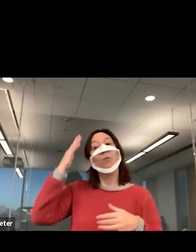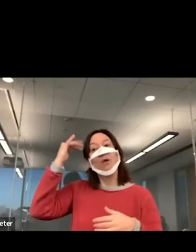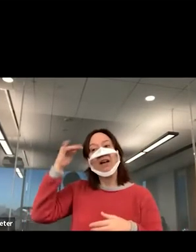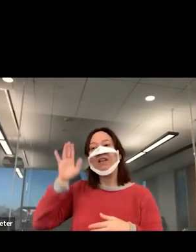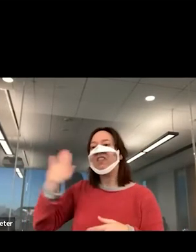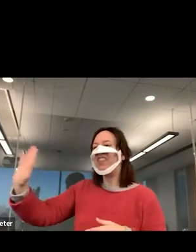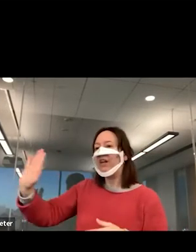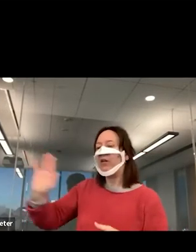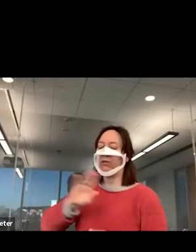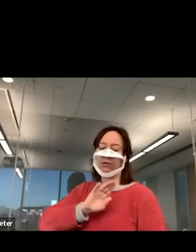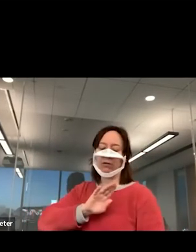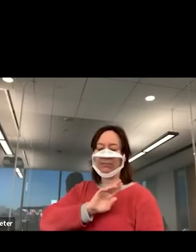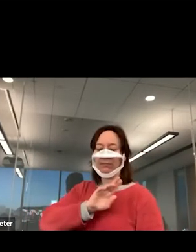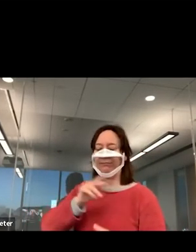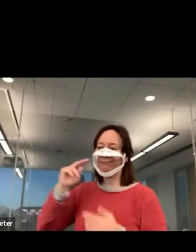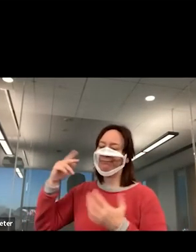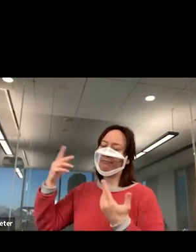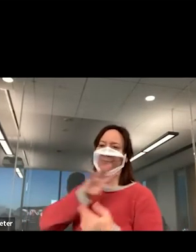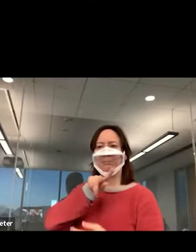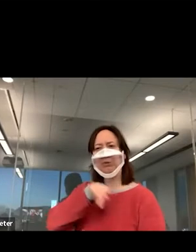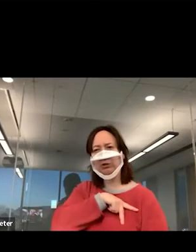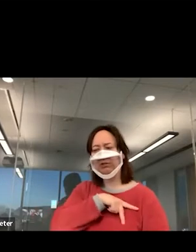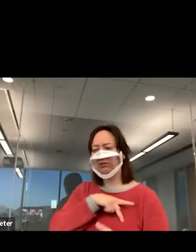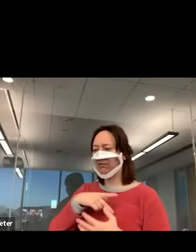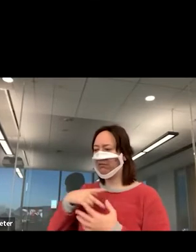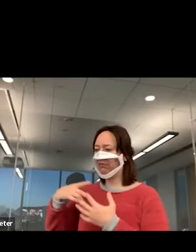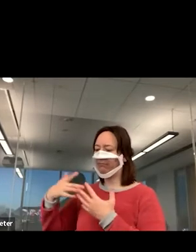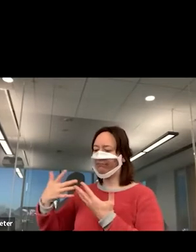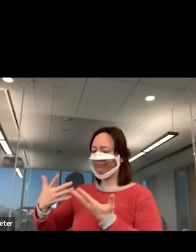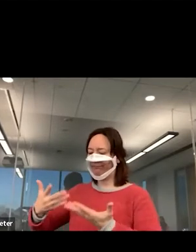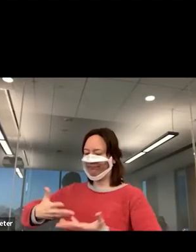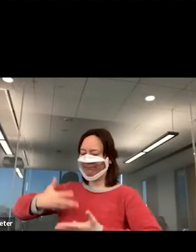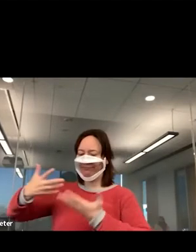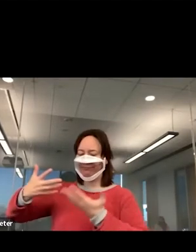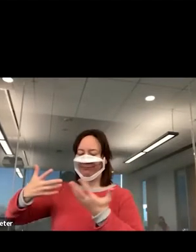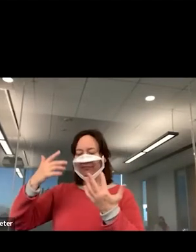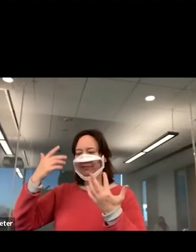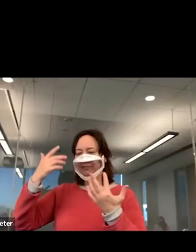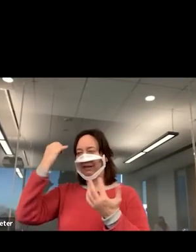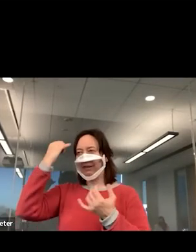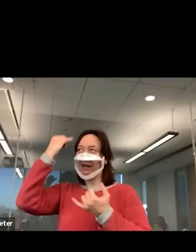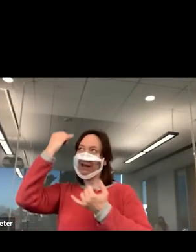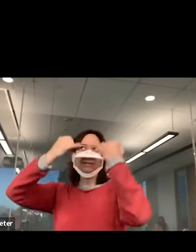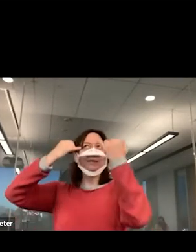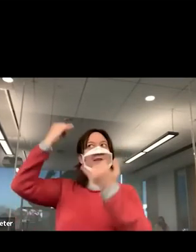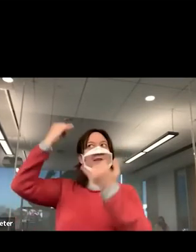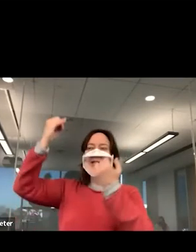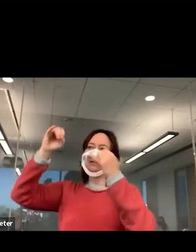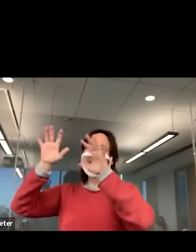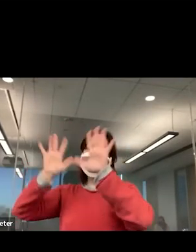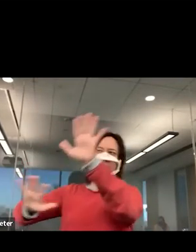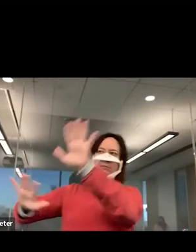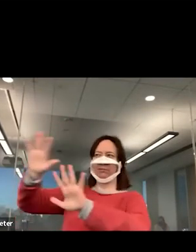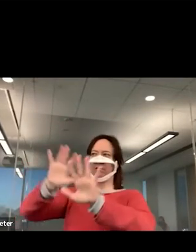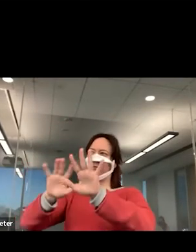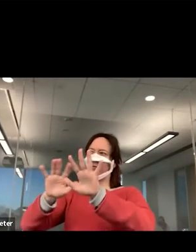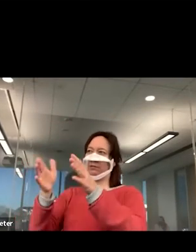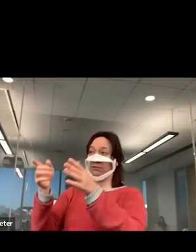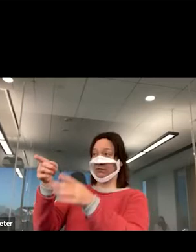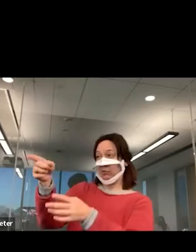um their own personal ideas about whether you as an employee deserve something whether they